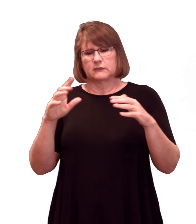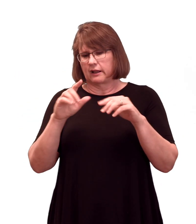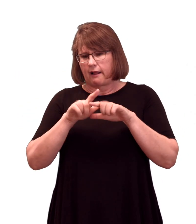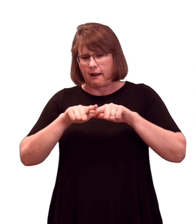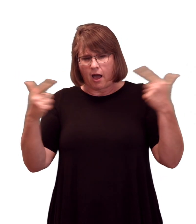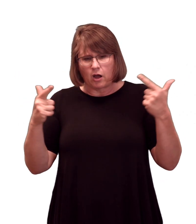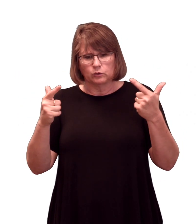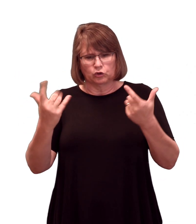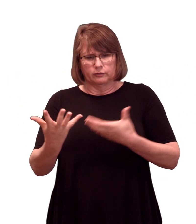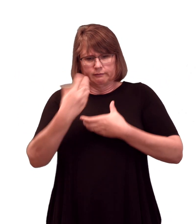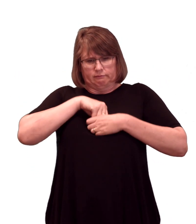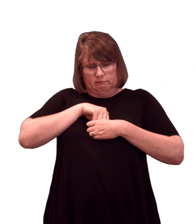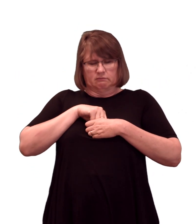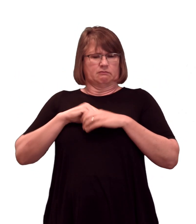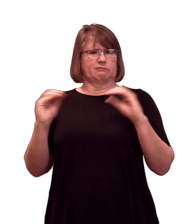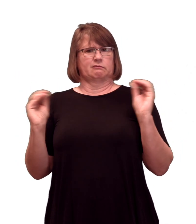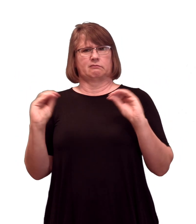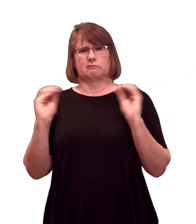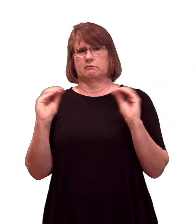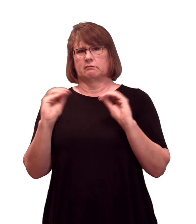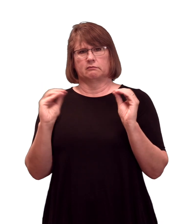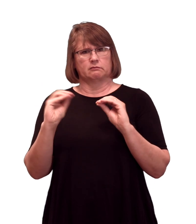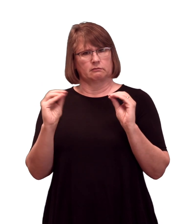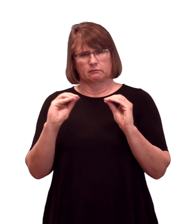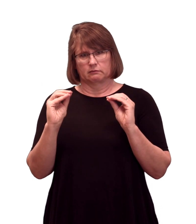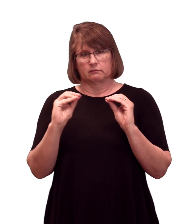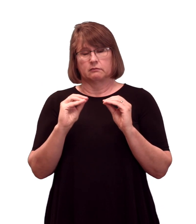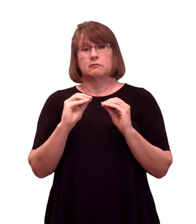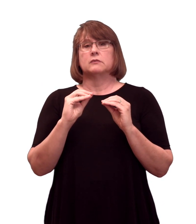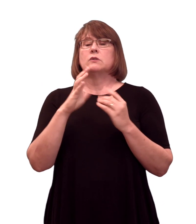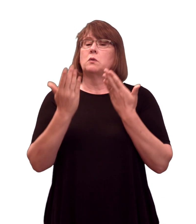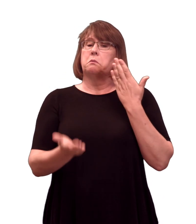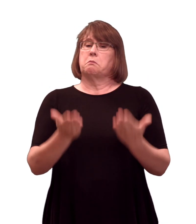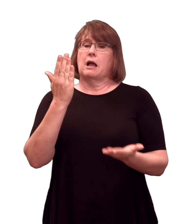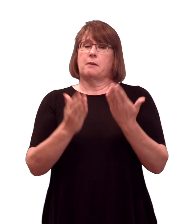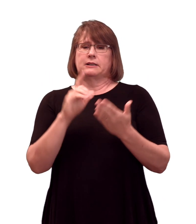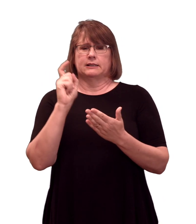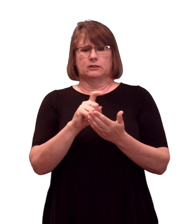because students cannot hear the speech connected to pictures.